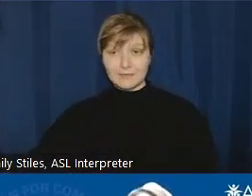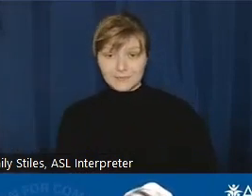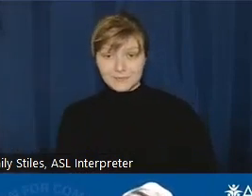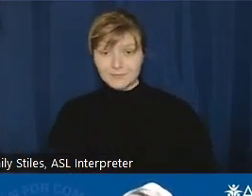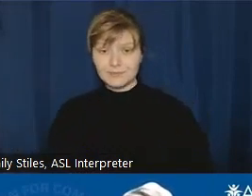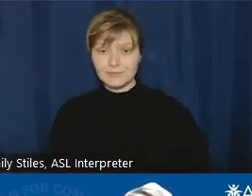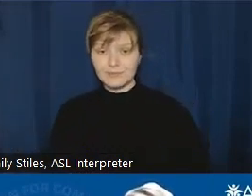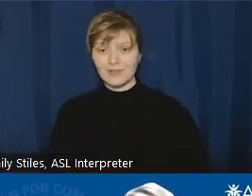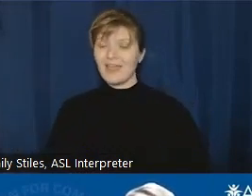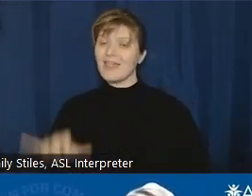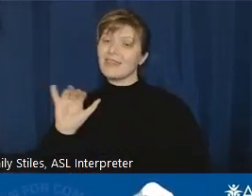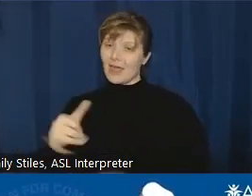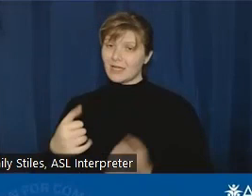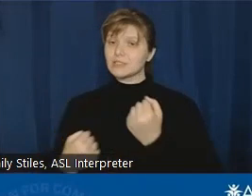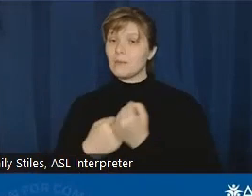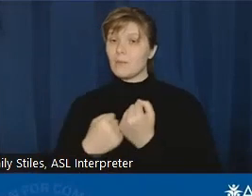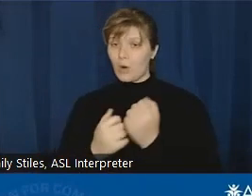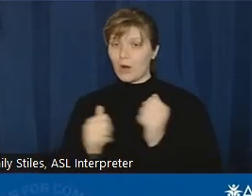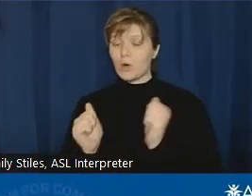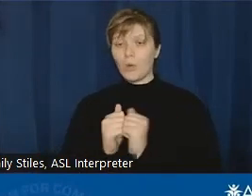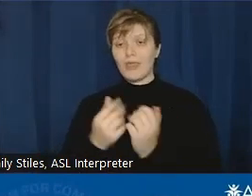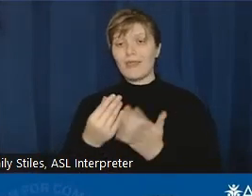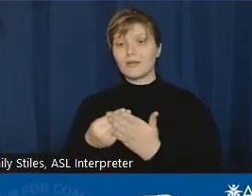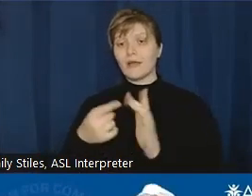That is supported with funding from CDC and ACL.